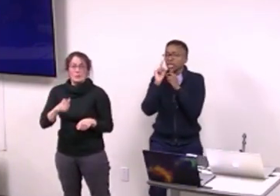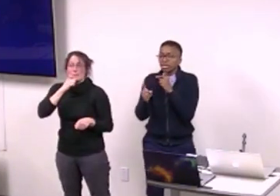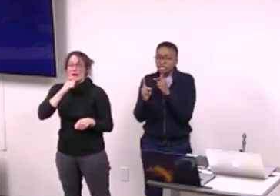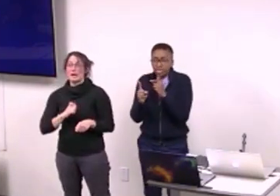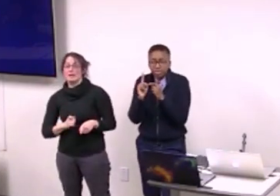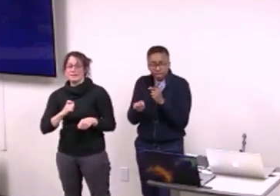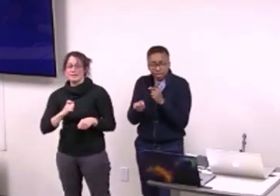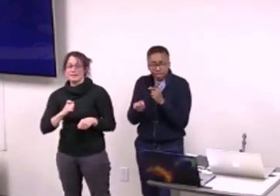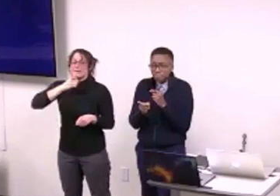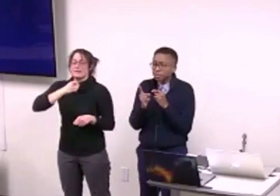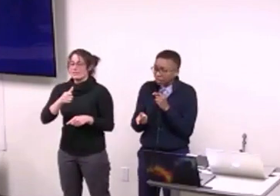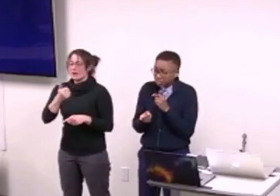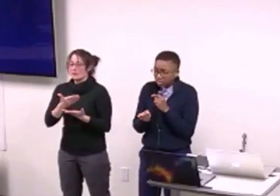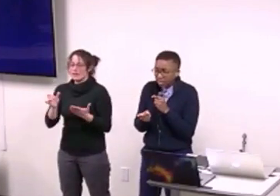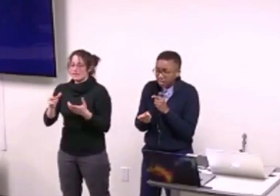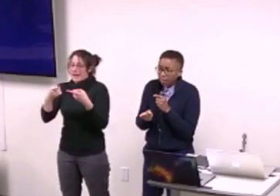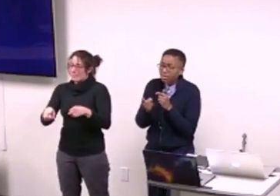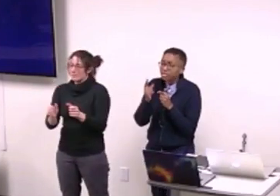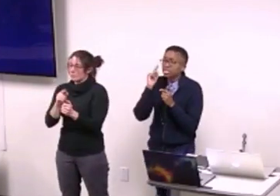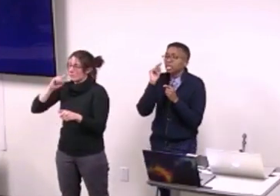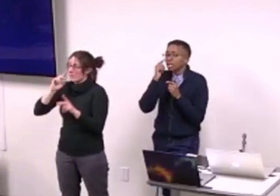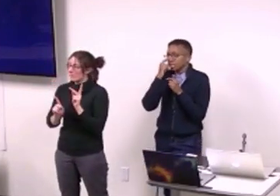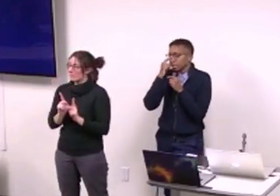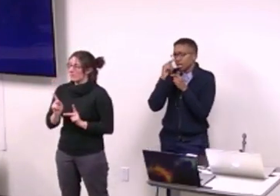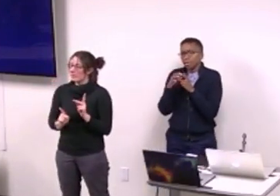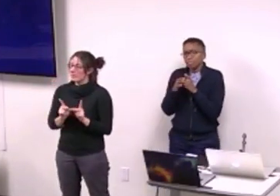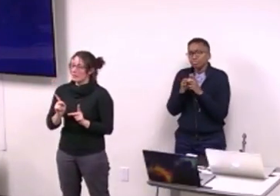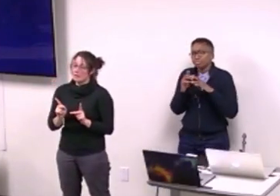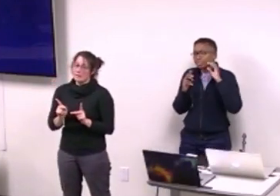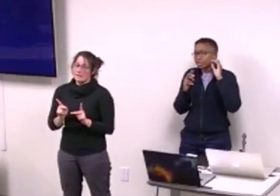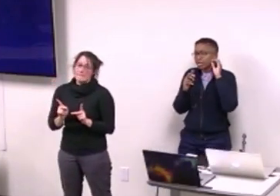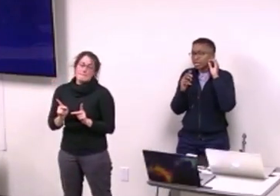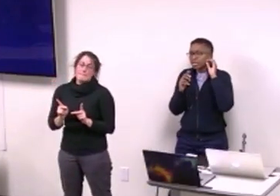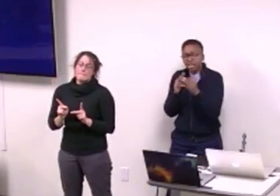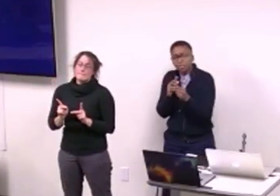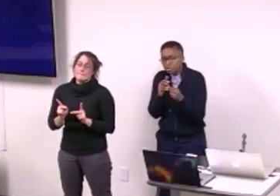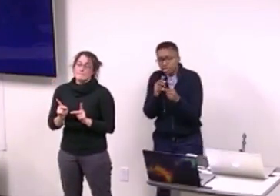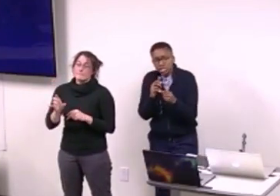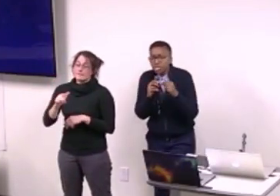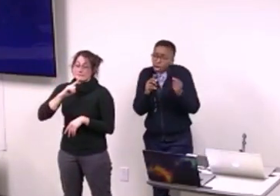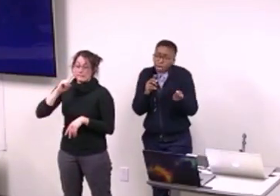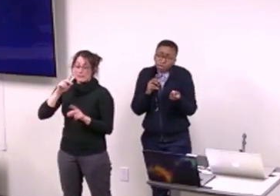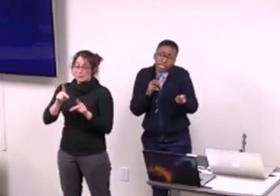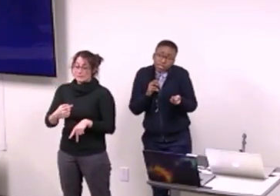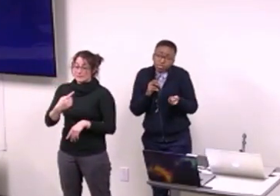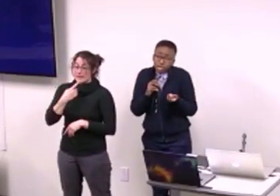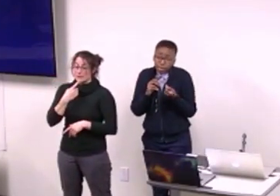The other thing with deaf people especially that happens. Is the deaf person says, "Oh, well they didn't read my Miranda